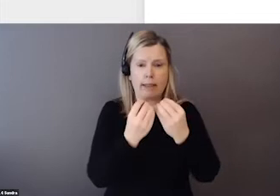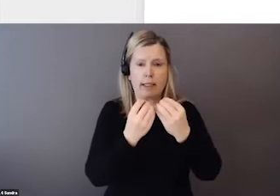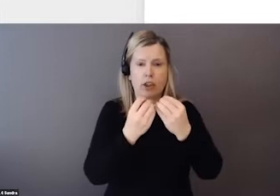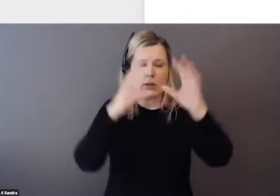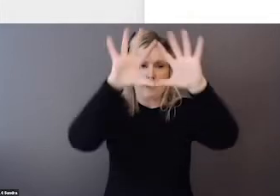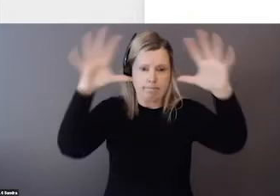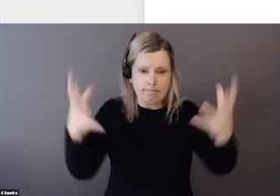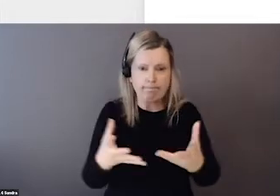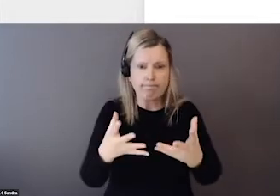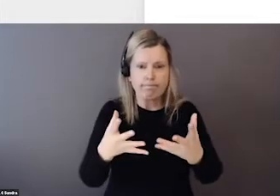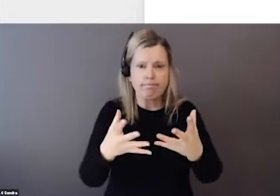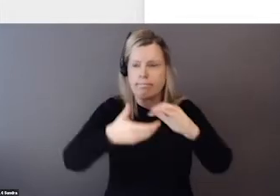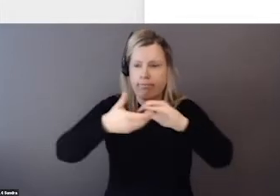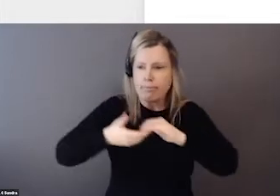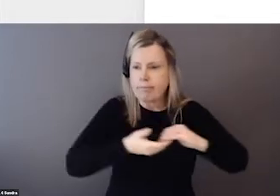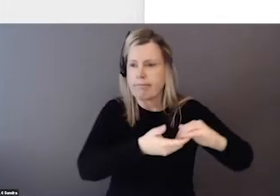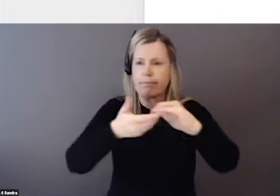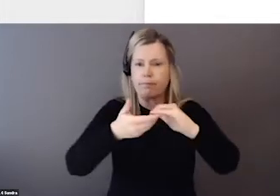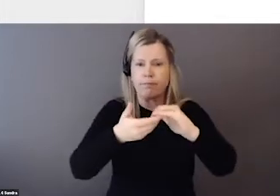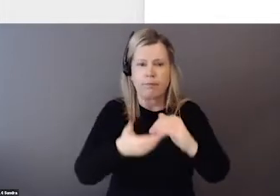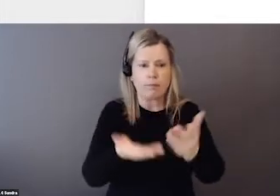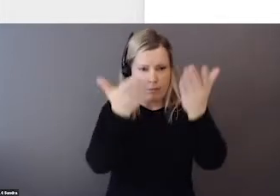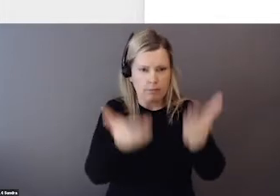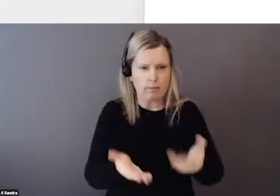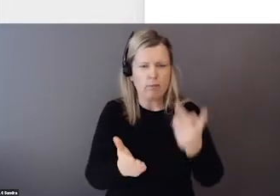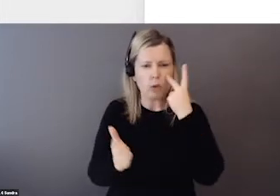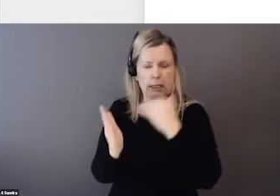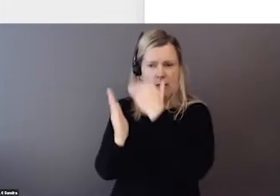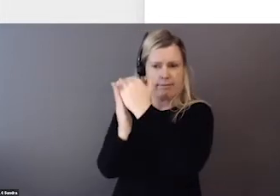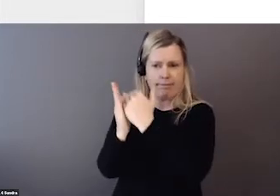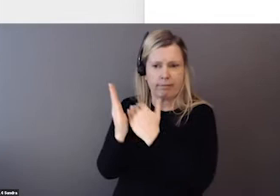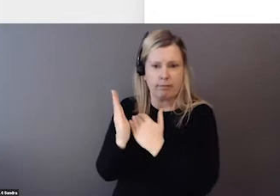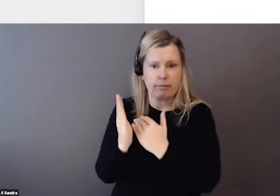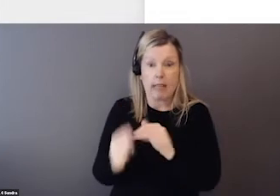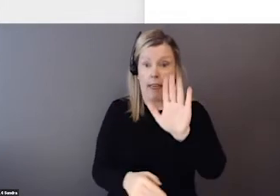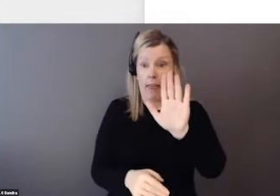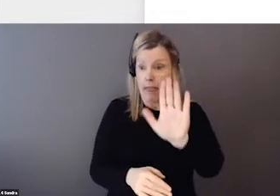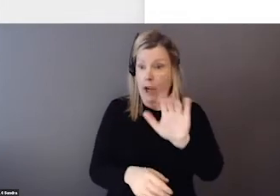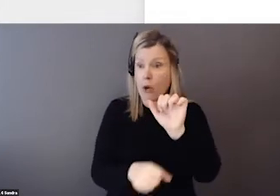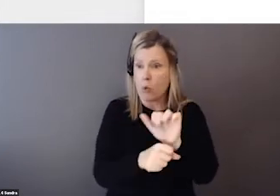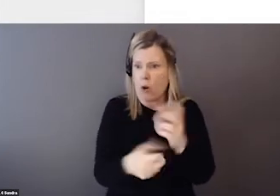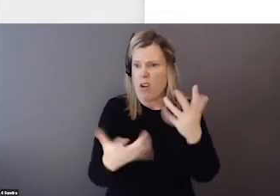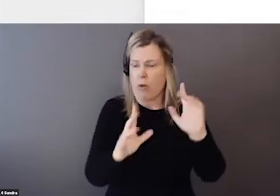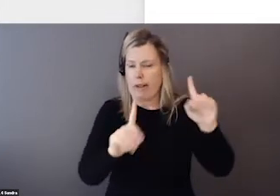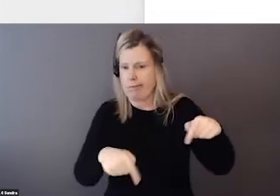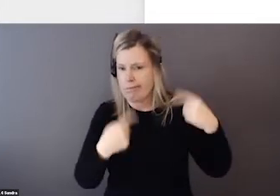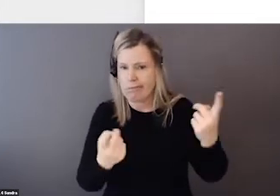who've come into this project, and some of the funded work that they're already doing at Holland Bloorview Children's Rehabilitation Hospital